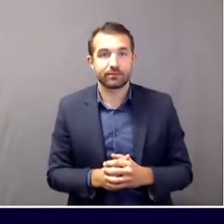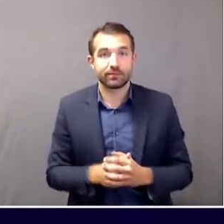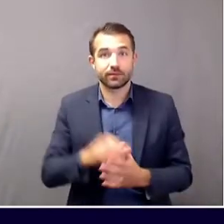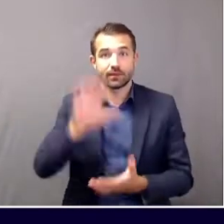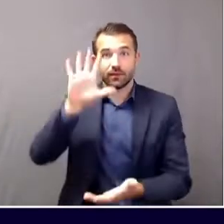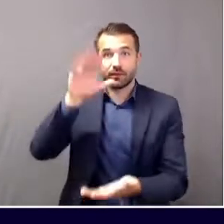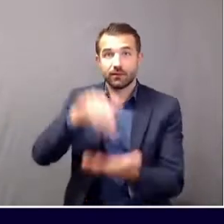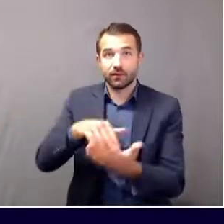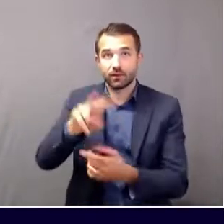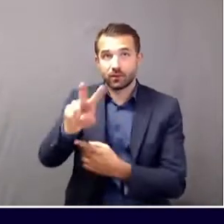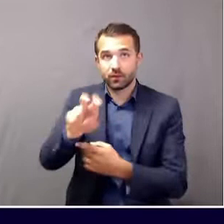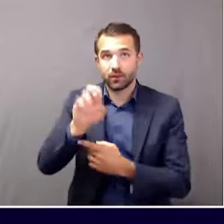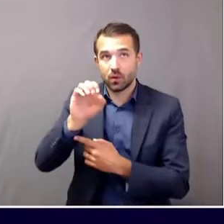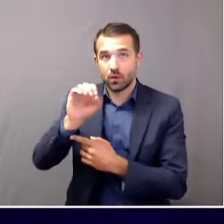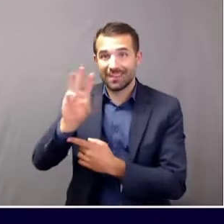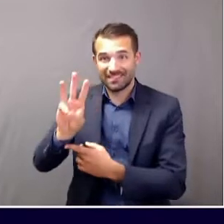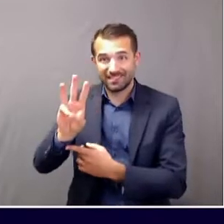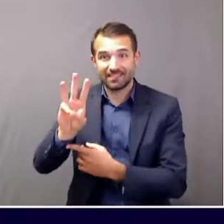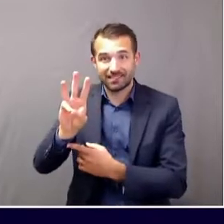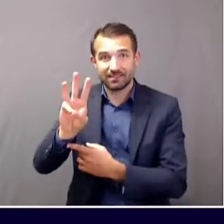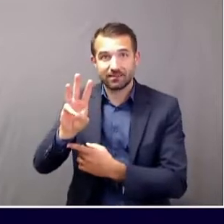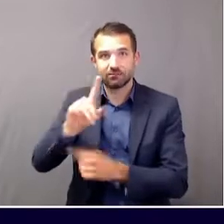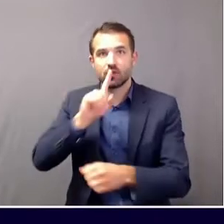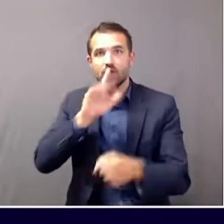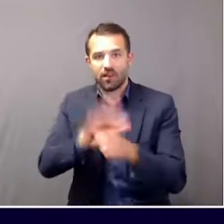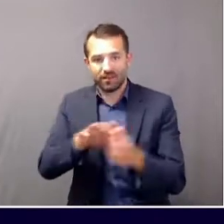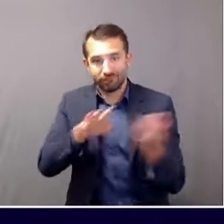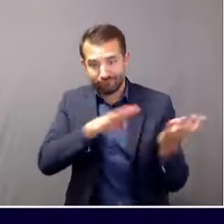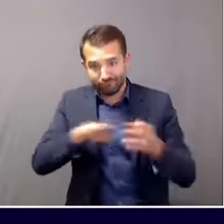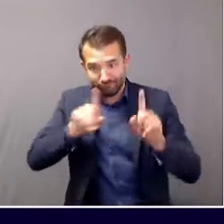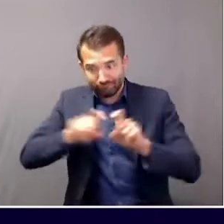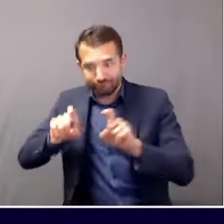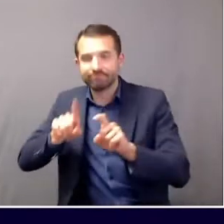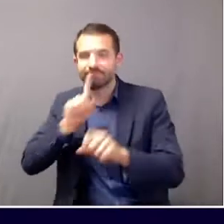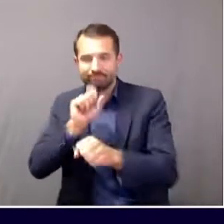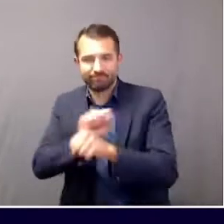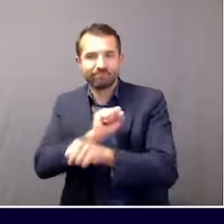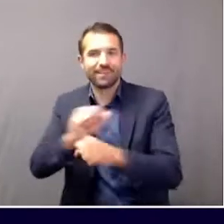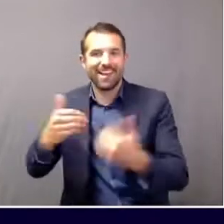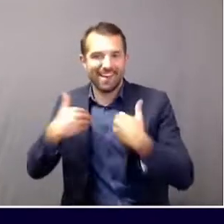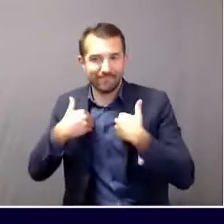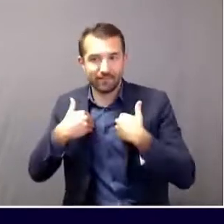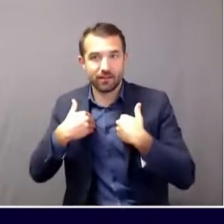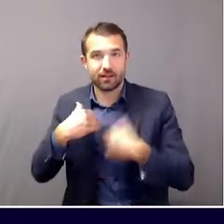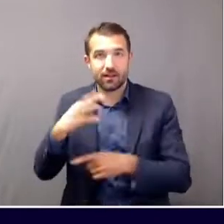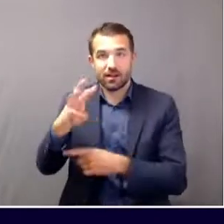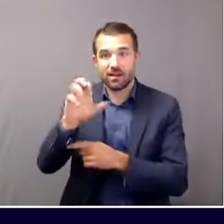hundred and six are confirmed